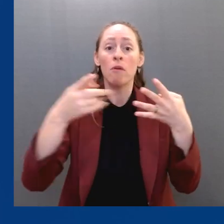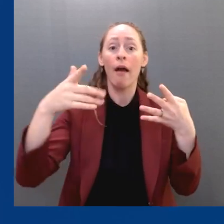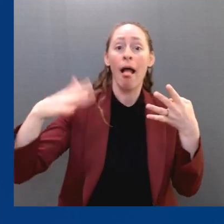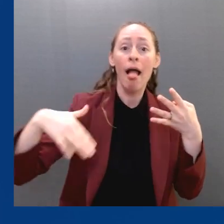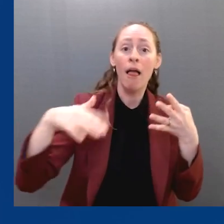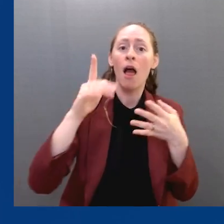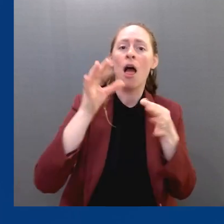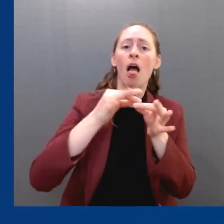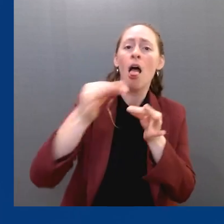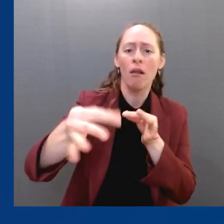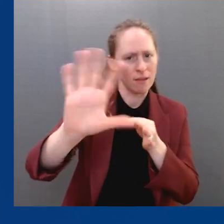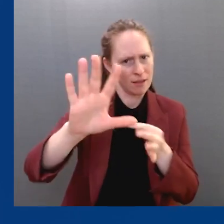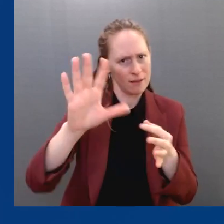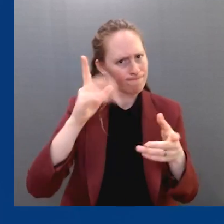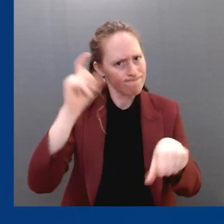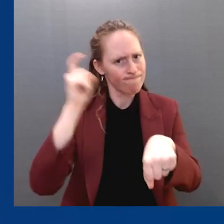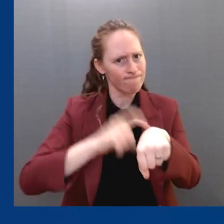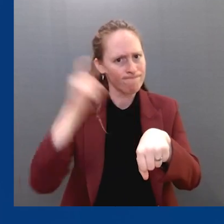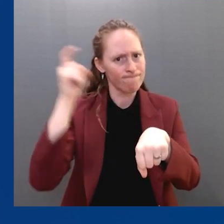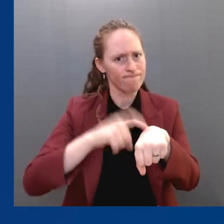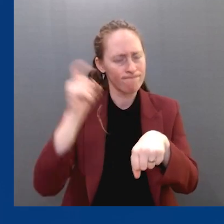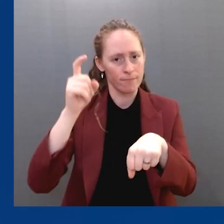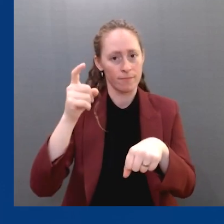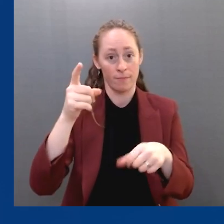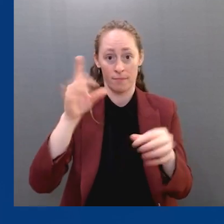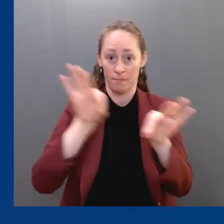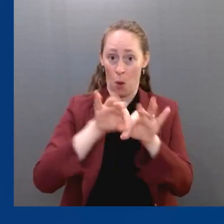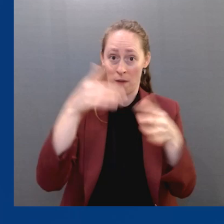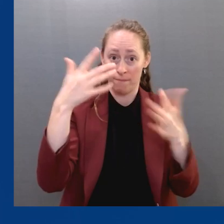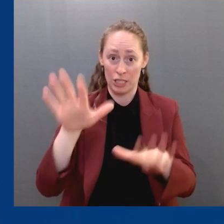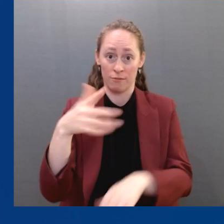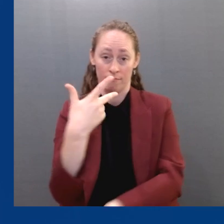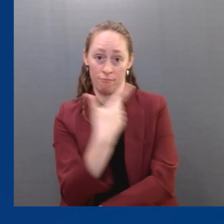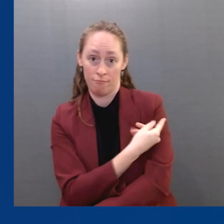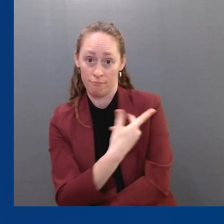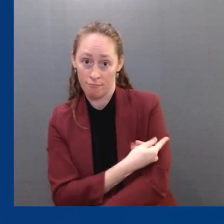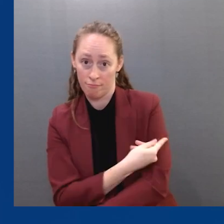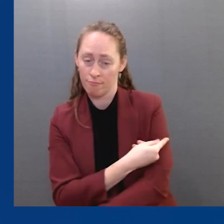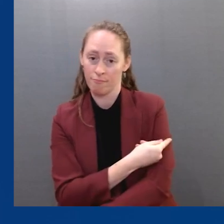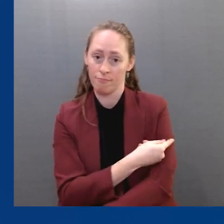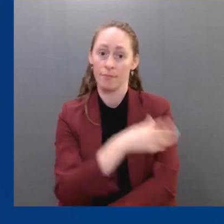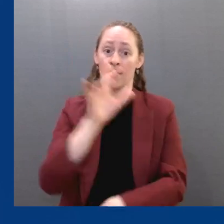to get vaccinated if they haven't already. Americans age five and above should get their first booster